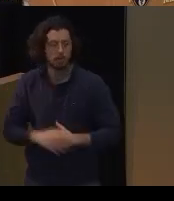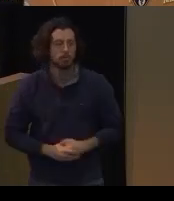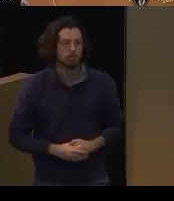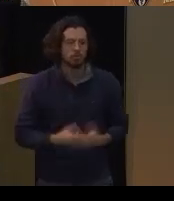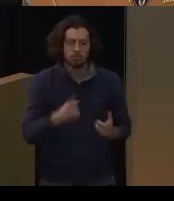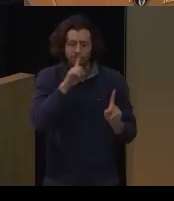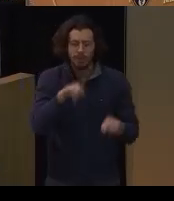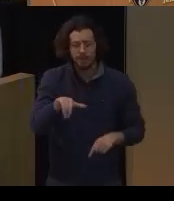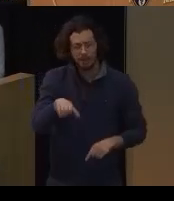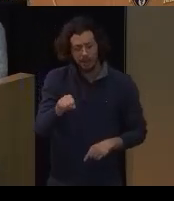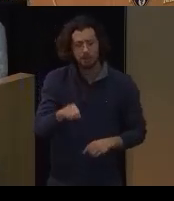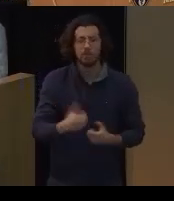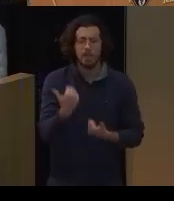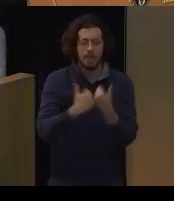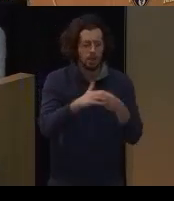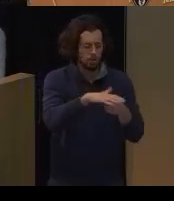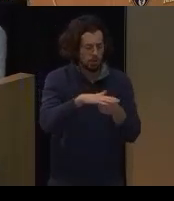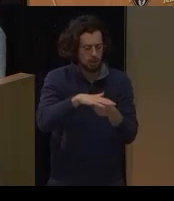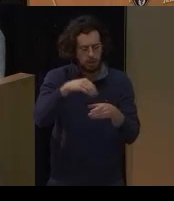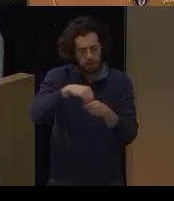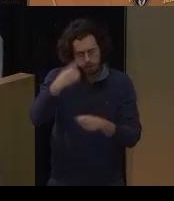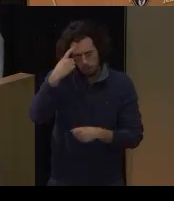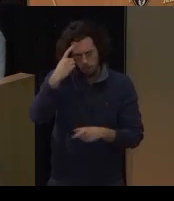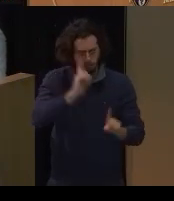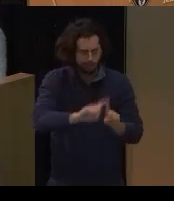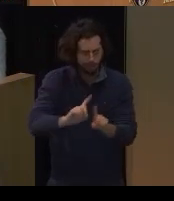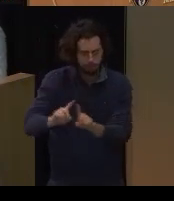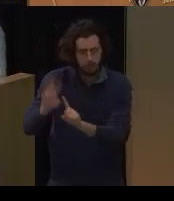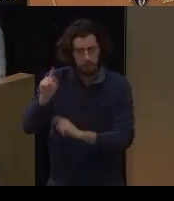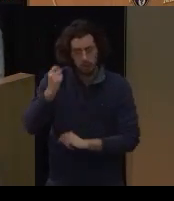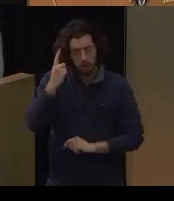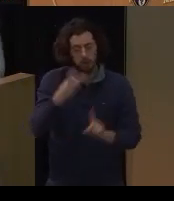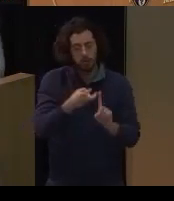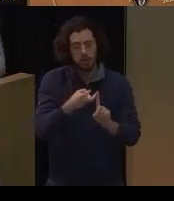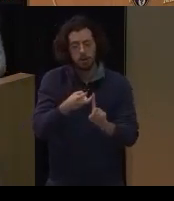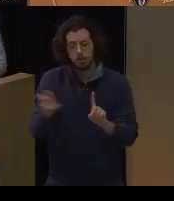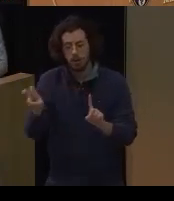um it seems to differ a little bit by region and as expected the transfer effect was less robust